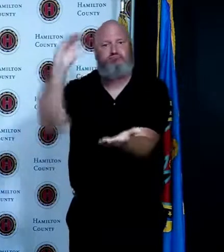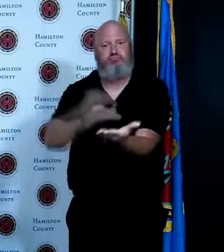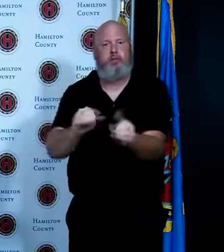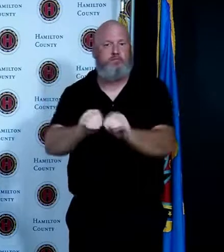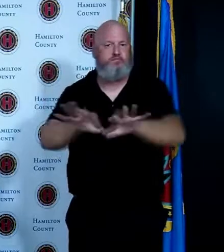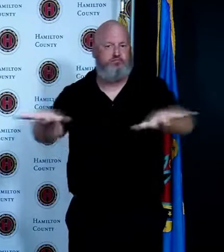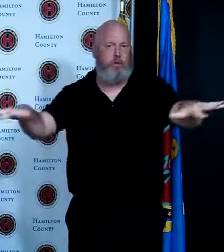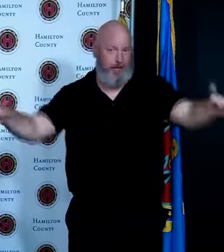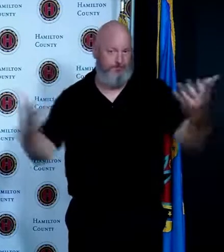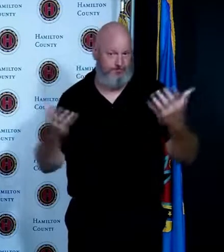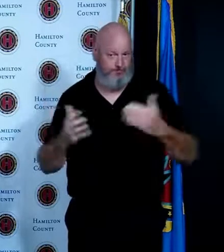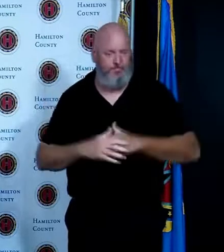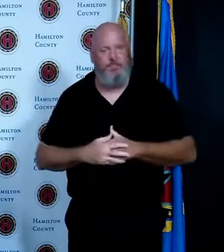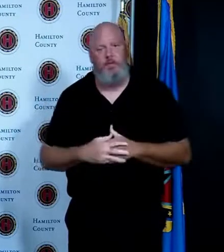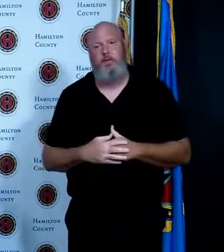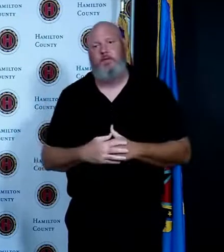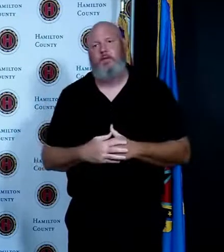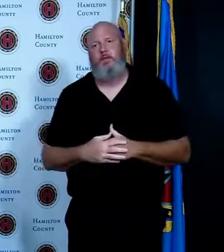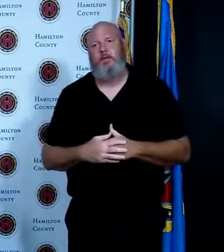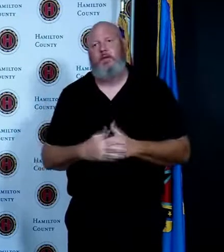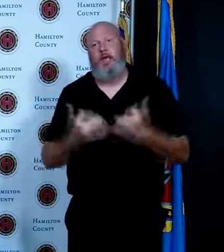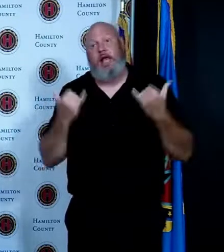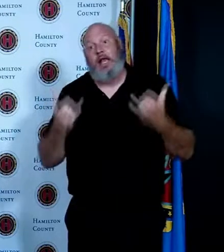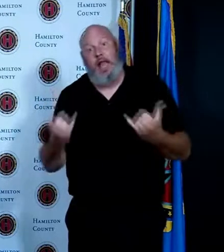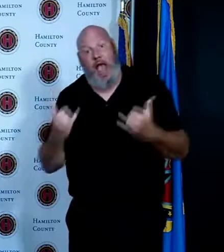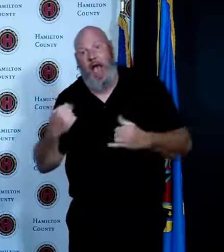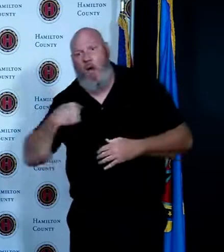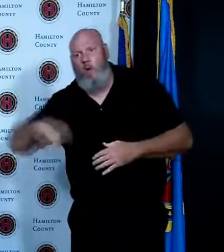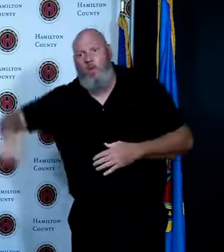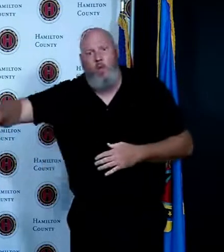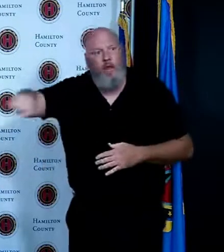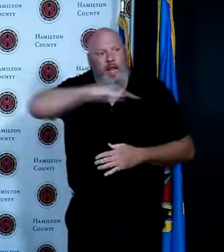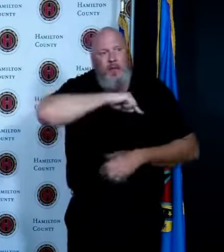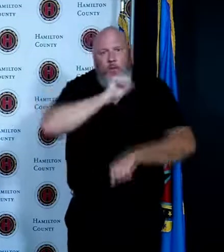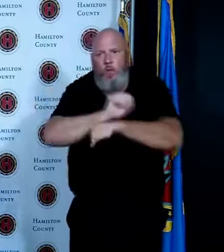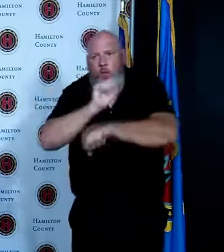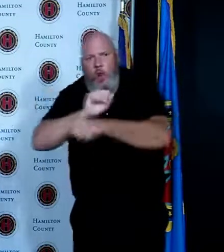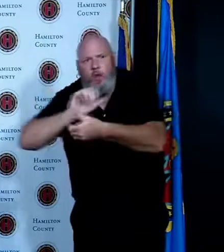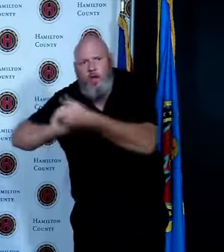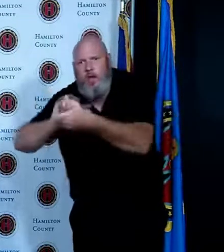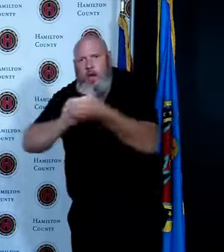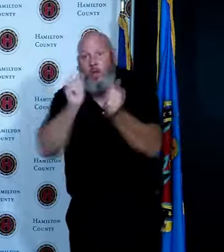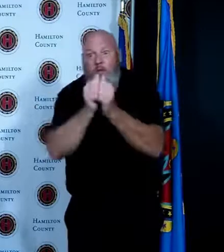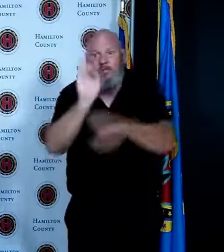compliance our process has always been about education my team has reached out